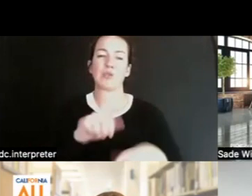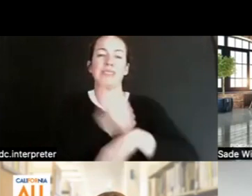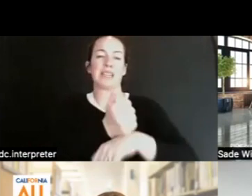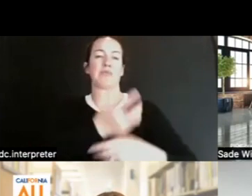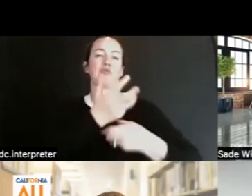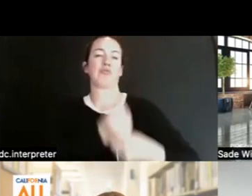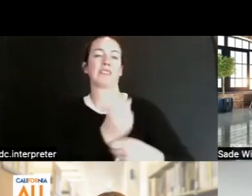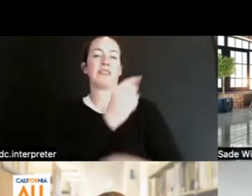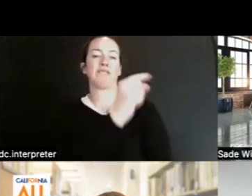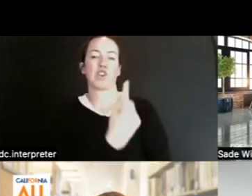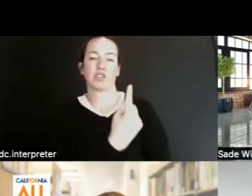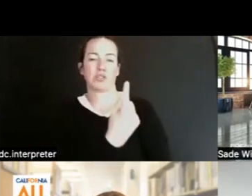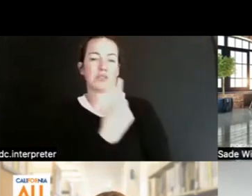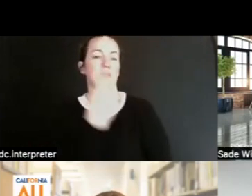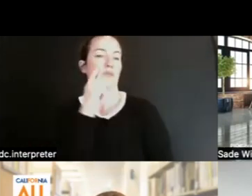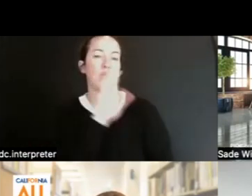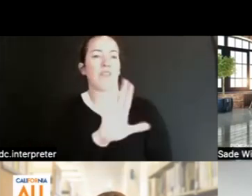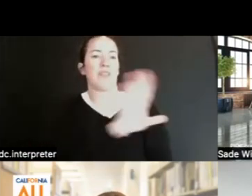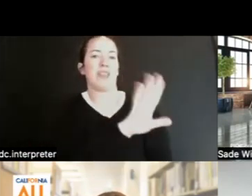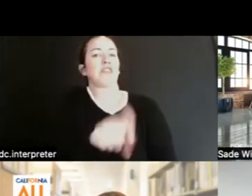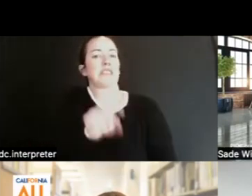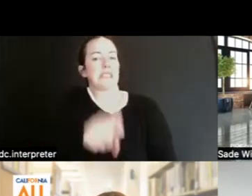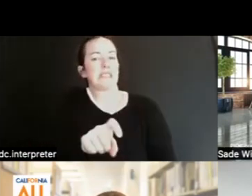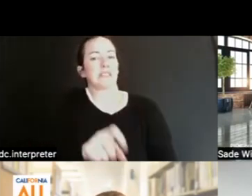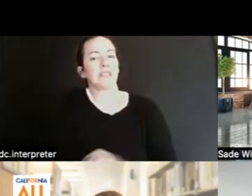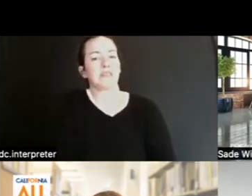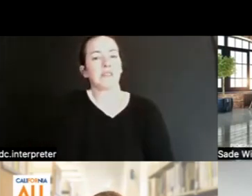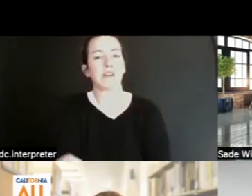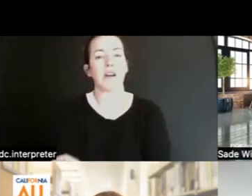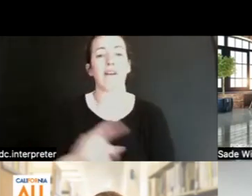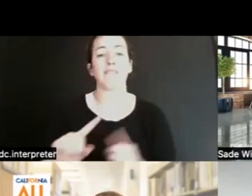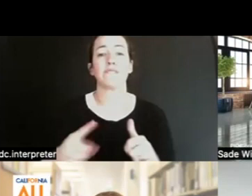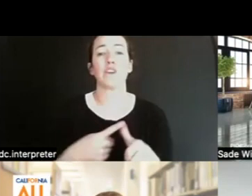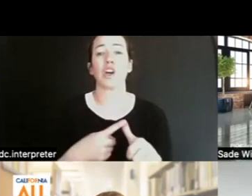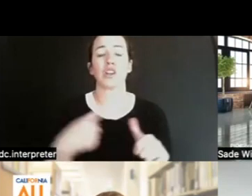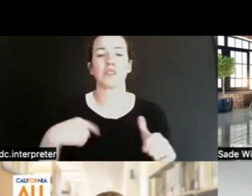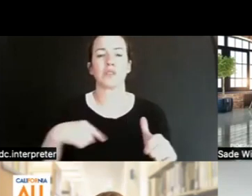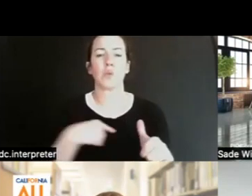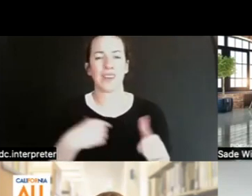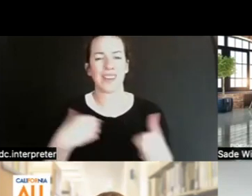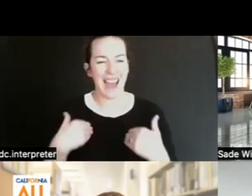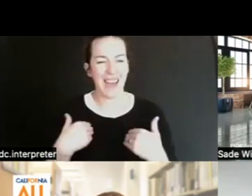anything that they may or may need. And what we first did, since we have seven regional offices,